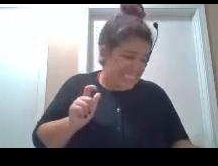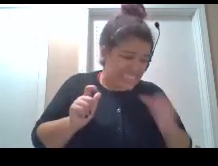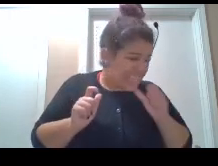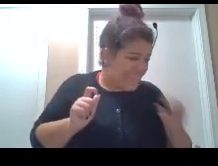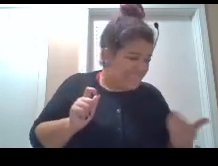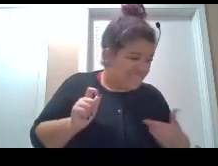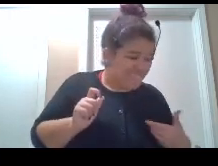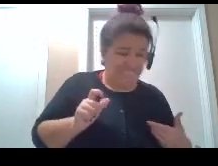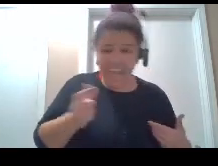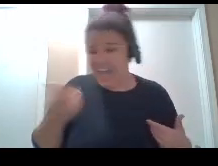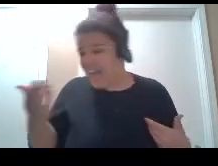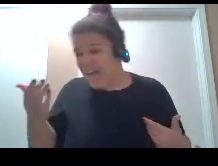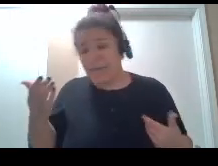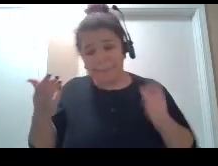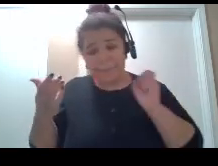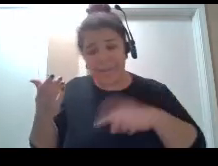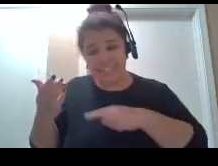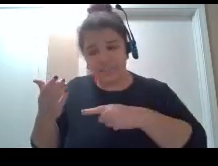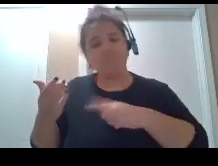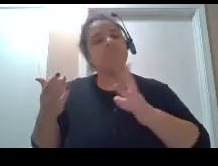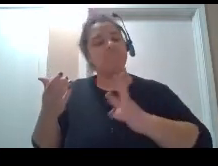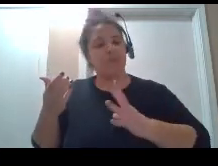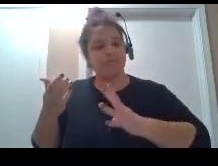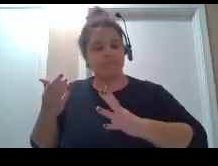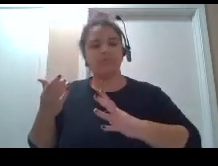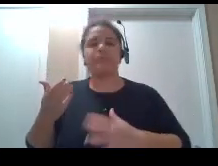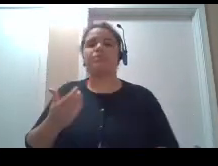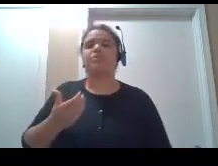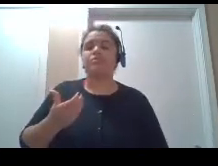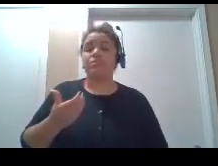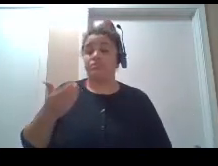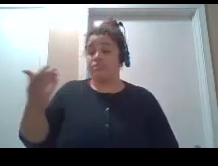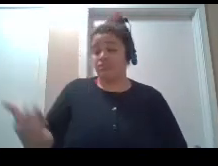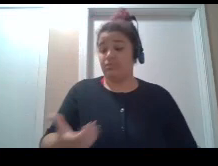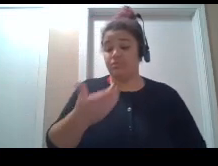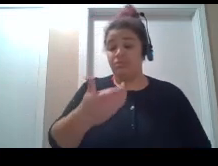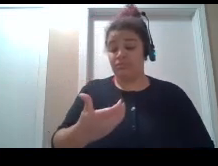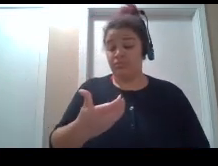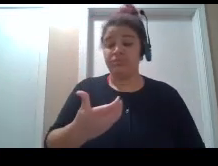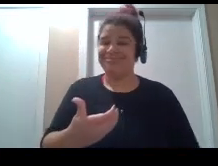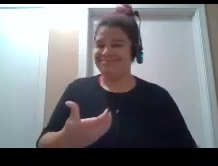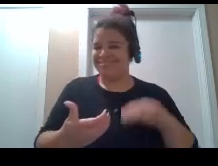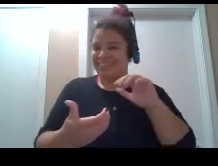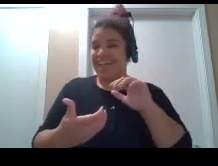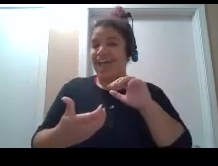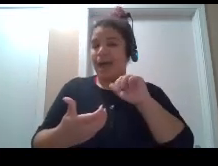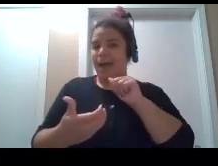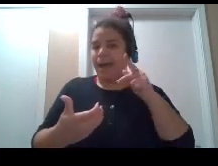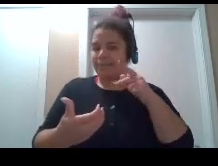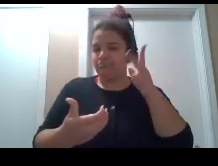To join a meeting through your smartphone, the Microsoft Teams mobile app must be downloaded from the Apple